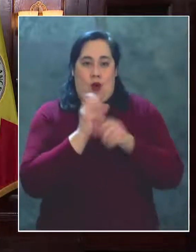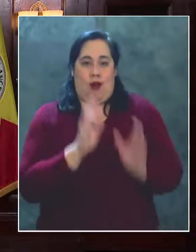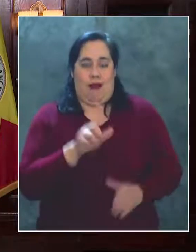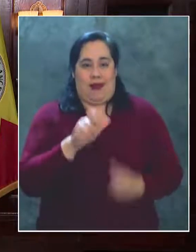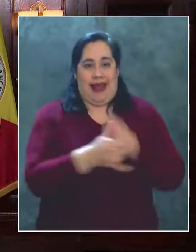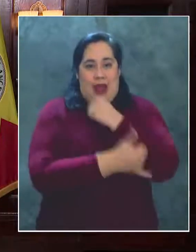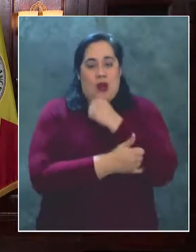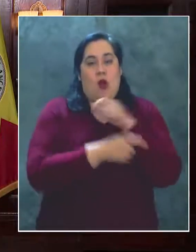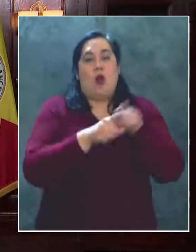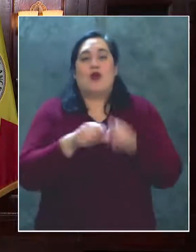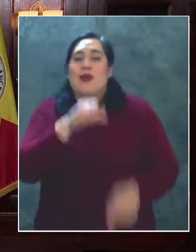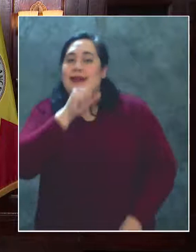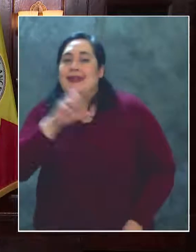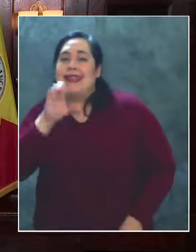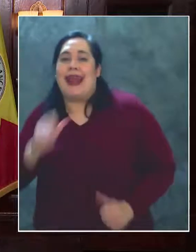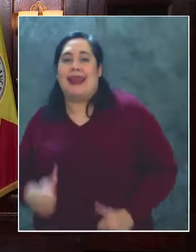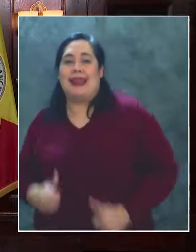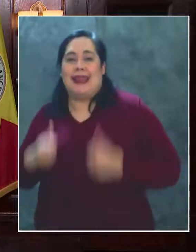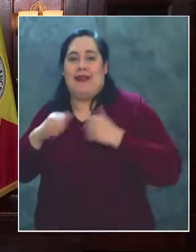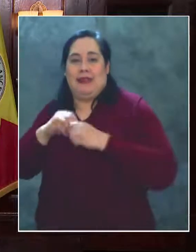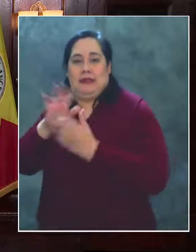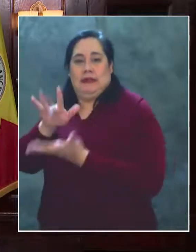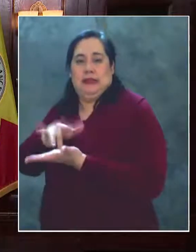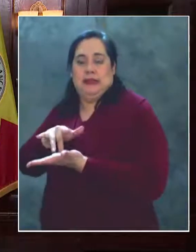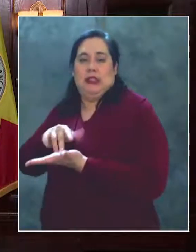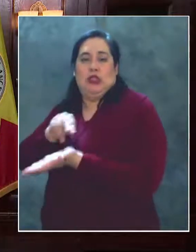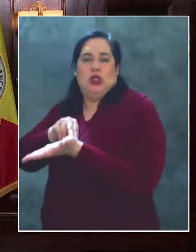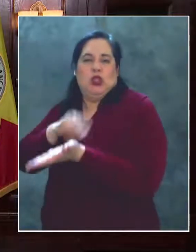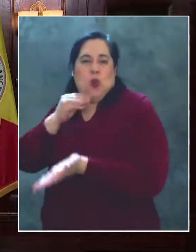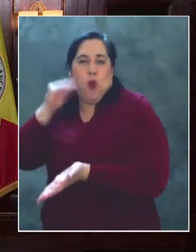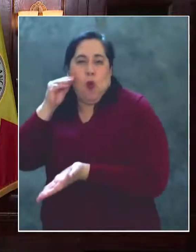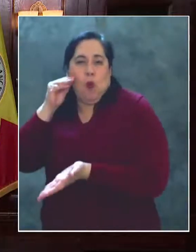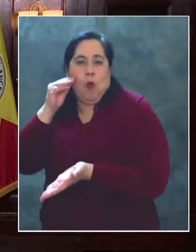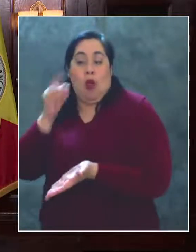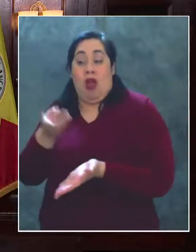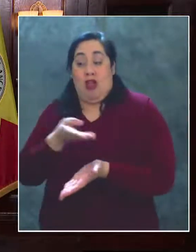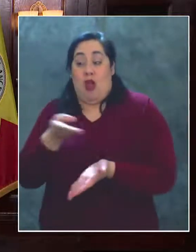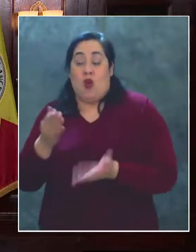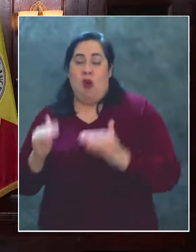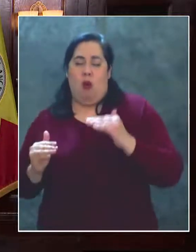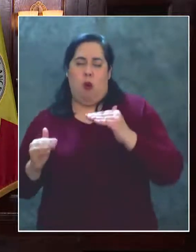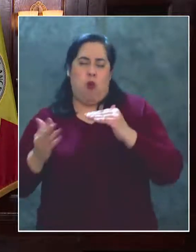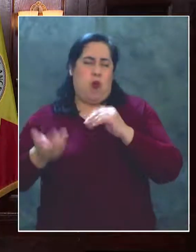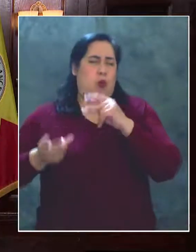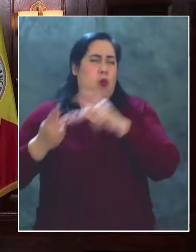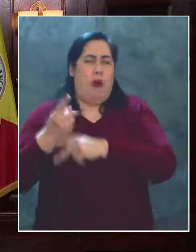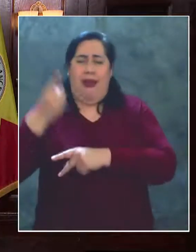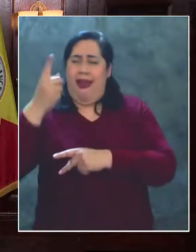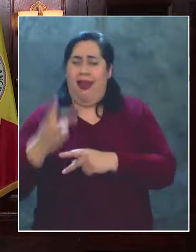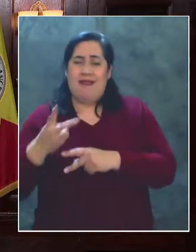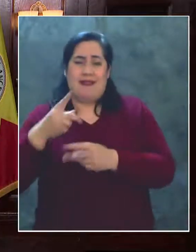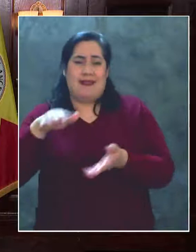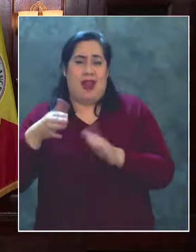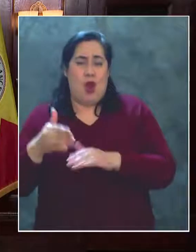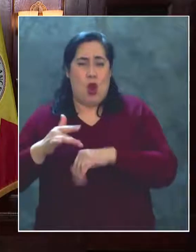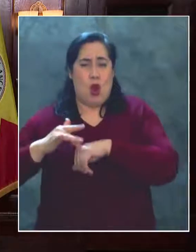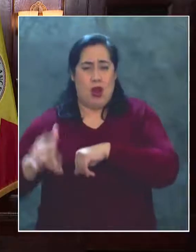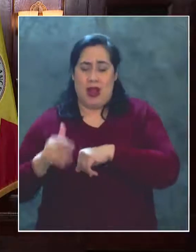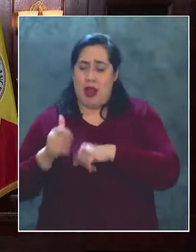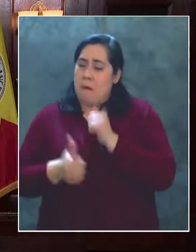SENIORS WHO LIVE IN SKILLED NURSING FACILITIES. THOSE WHO WERE HALF OF THE DEATH EARLY ON OUR MOST